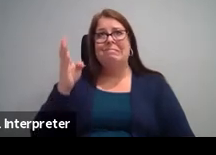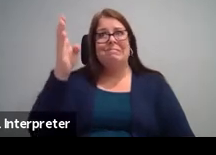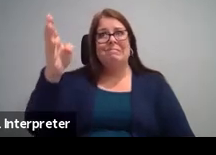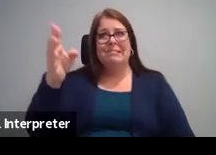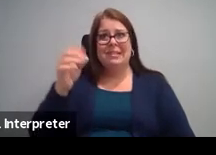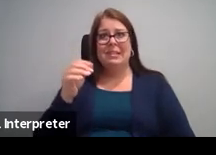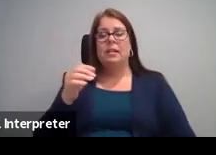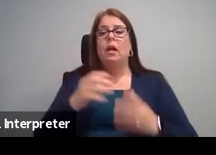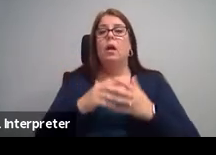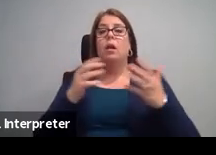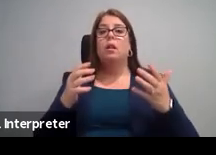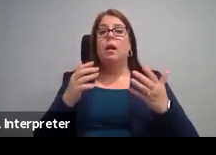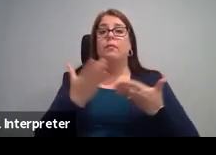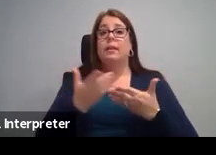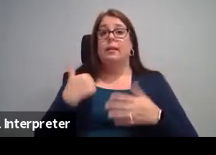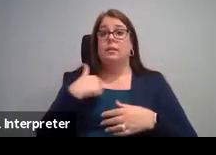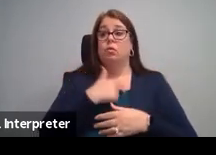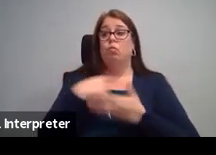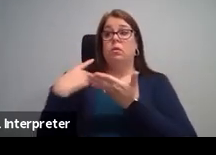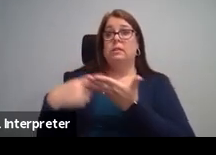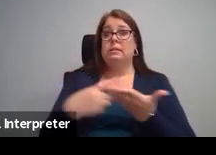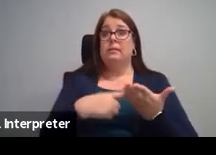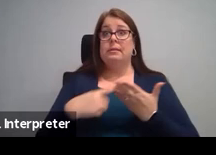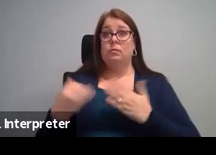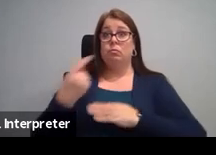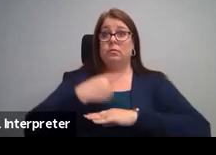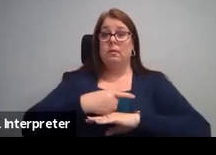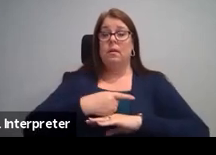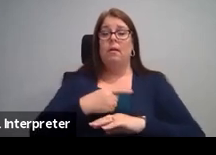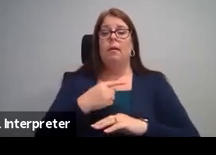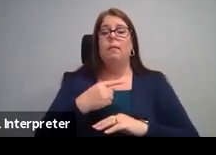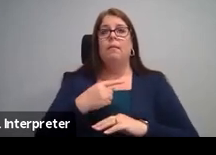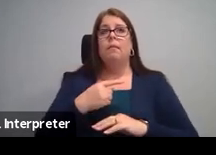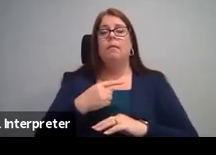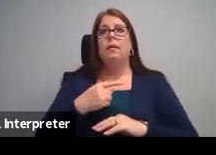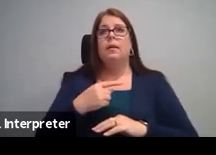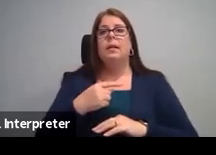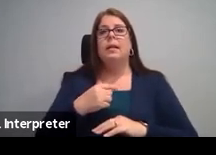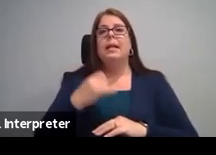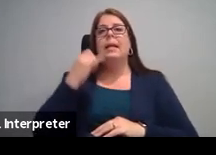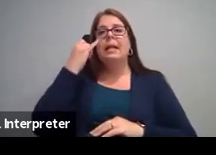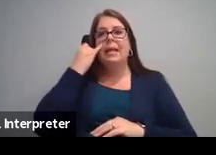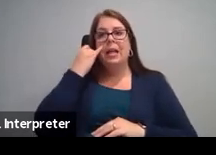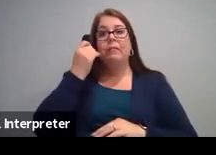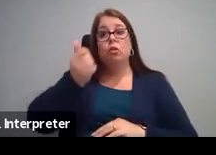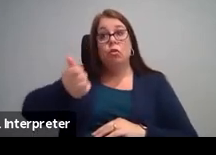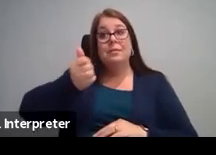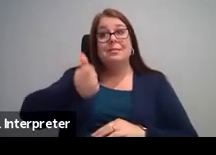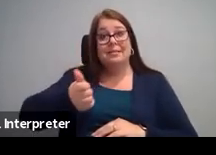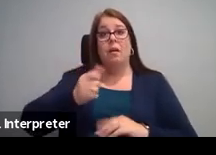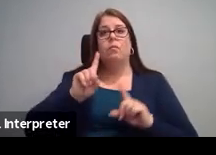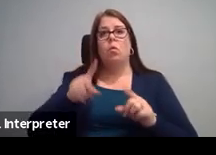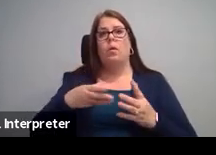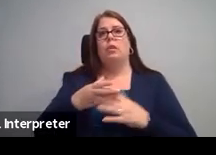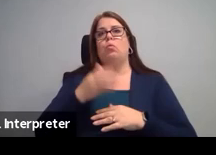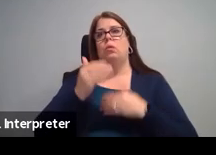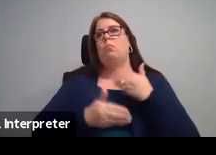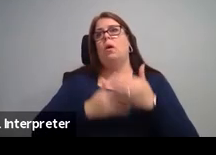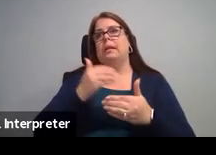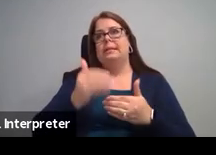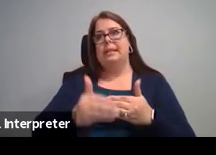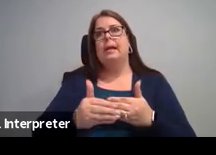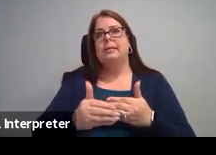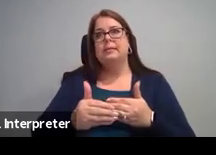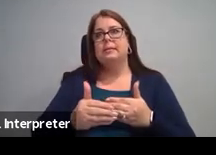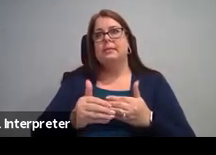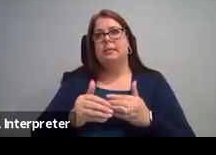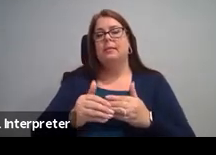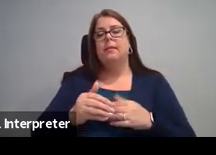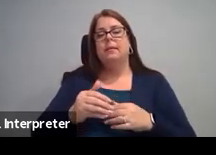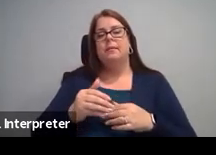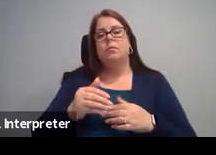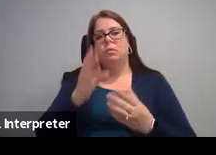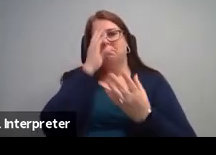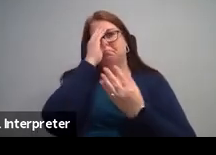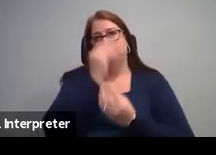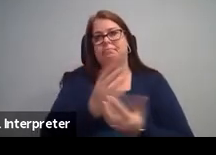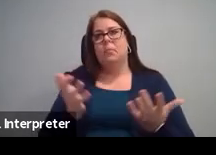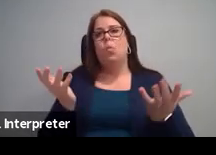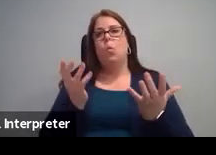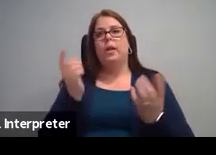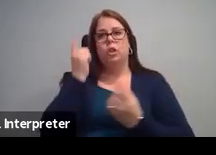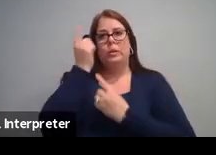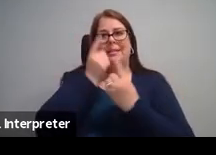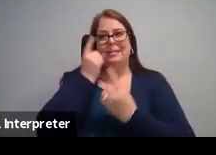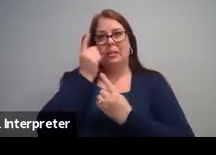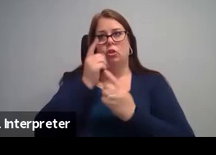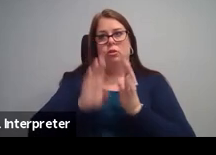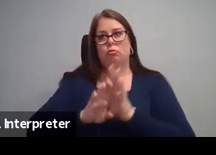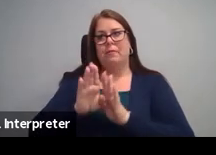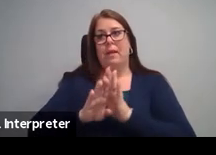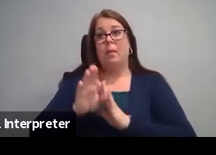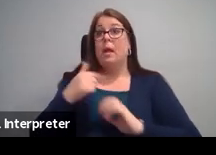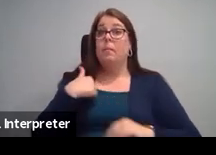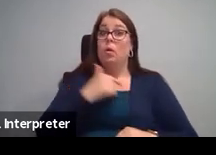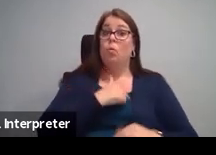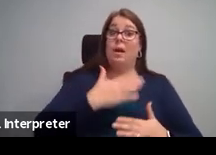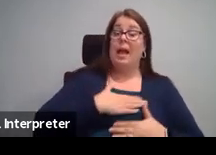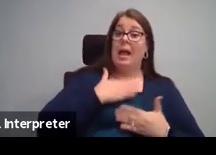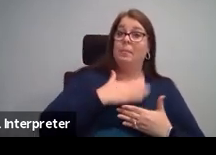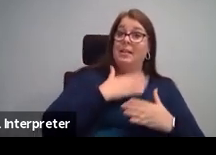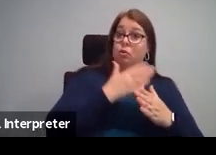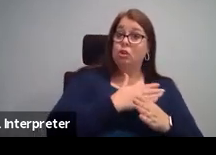Cathy Reznicek: Talking about today is really, if you're starting to go through these processes here. A lot of the things that you want to consider and and we will be happy to share, but we don't want to share stuff out that